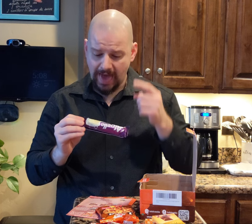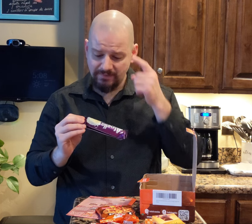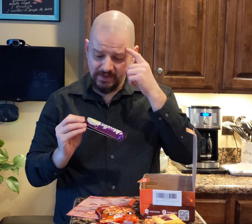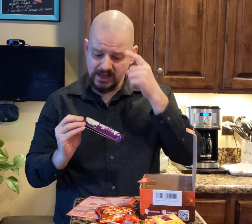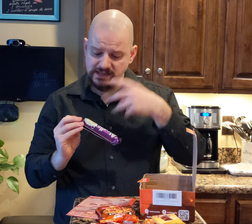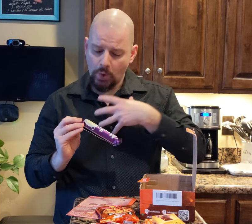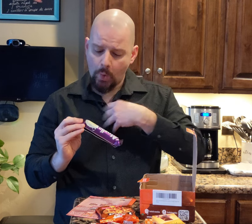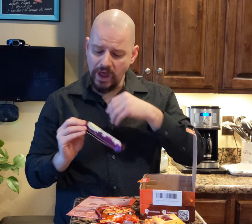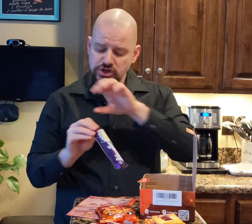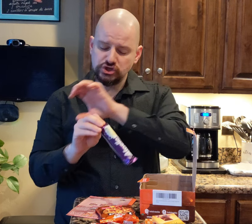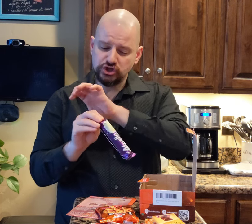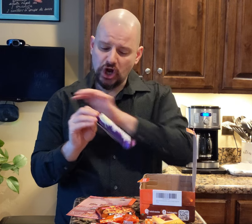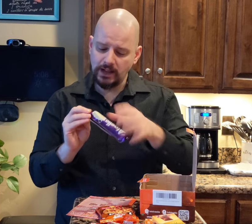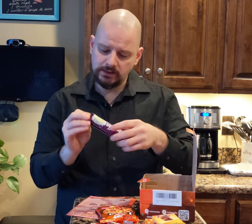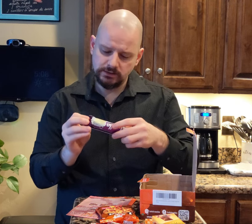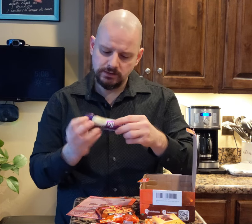I think it's white chocolate.